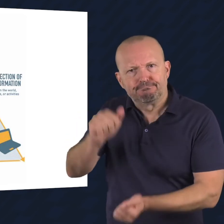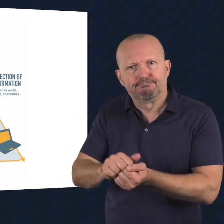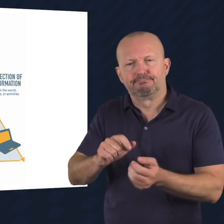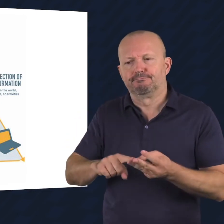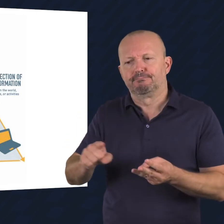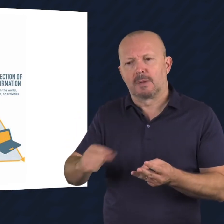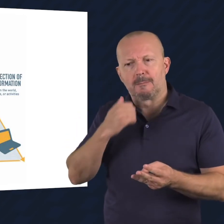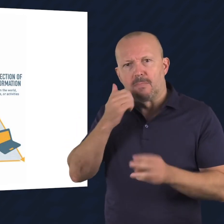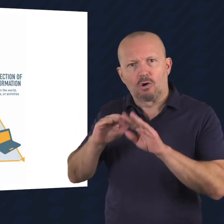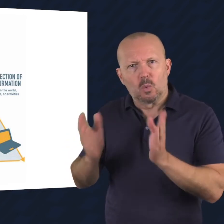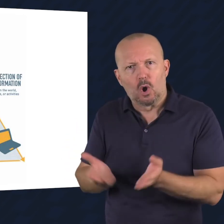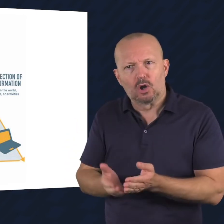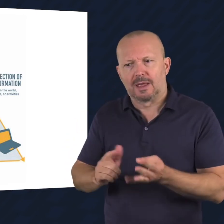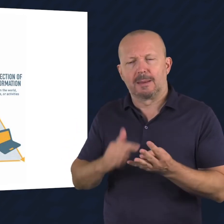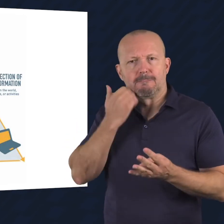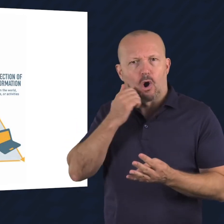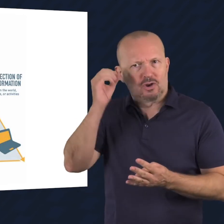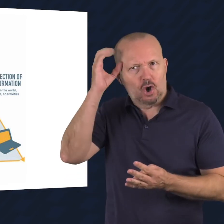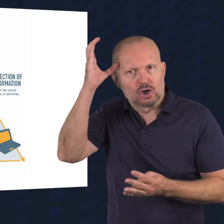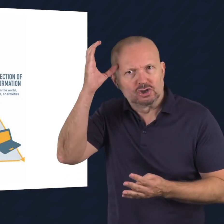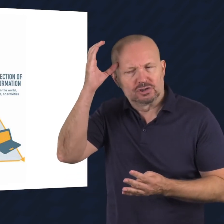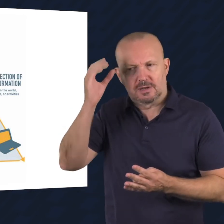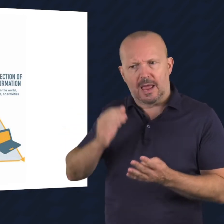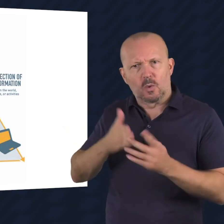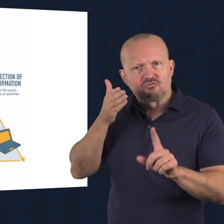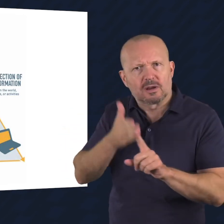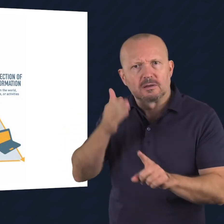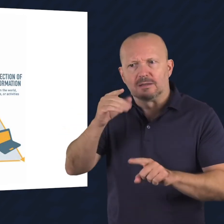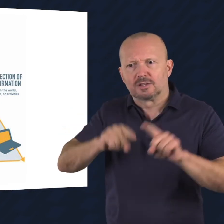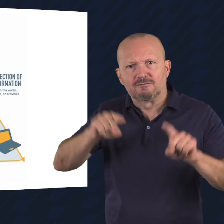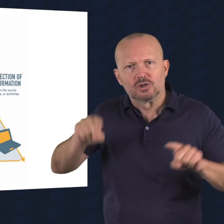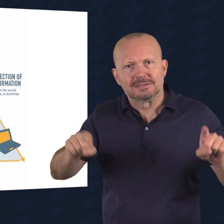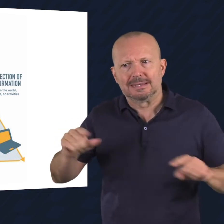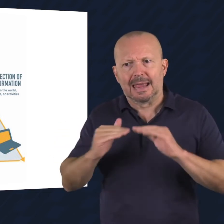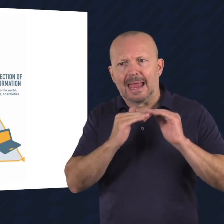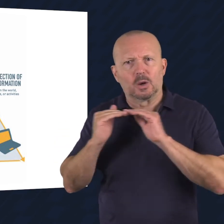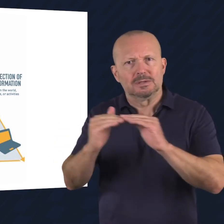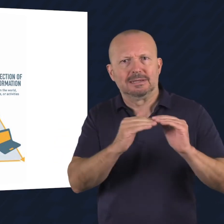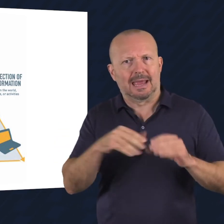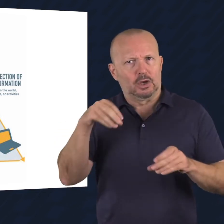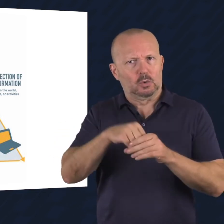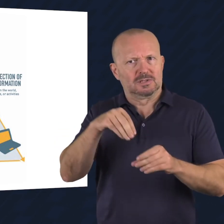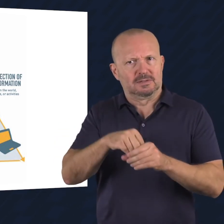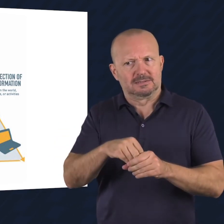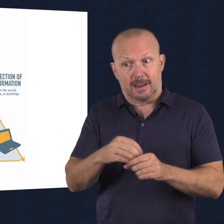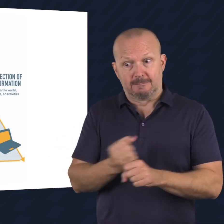honour te Tiriti, te ao Māori and mātauranga Māori, recognise diversity, equity and inclusiveness